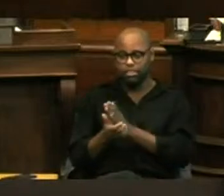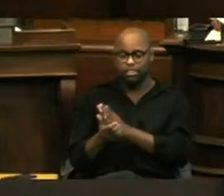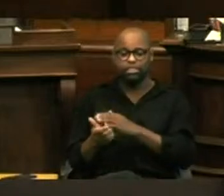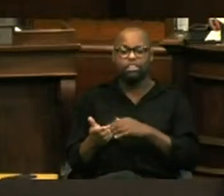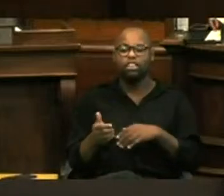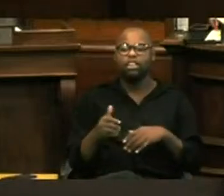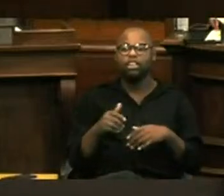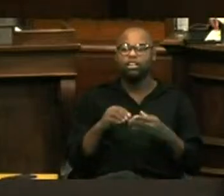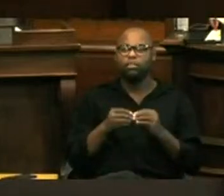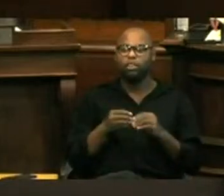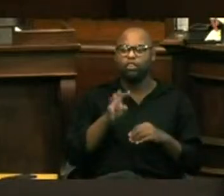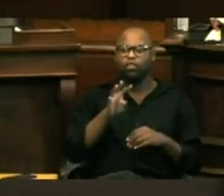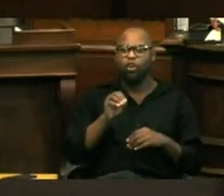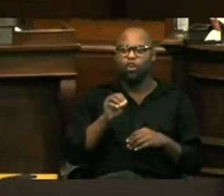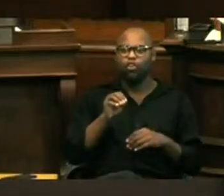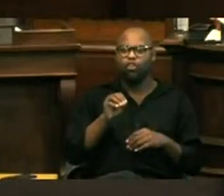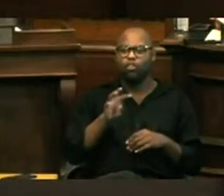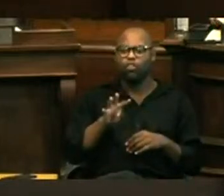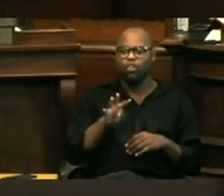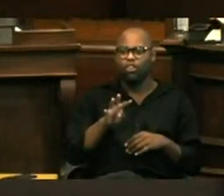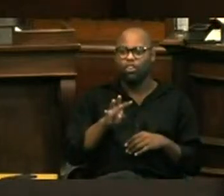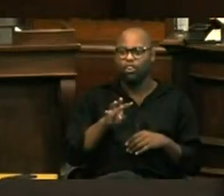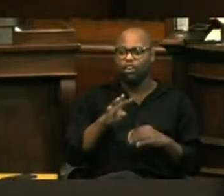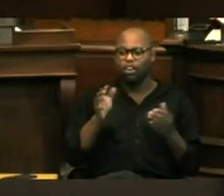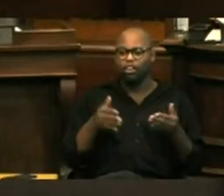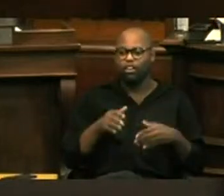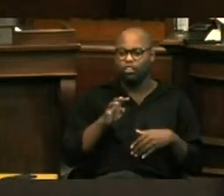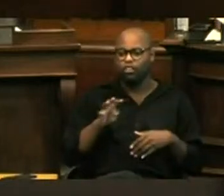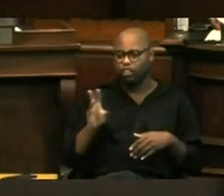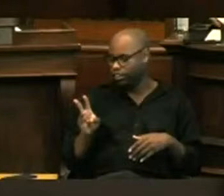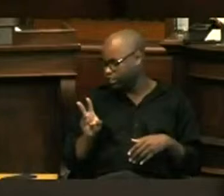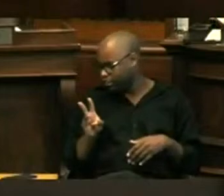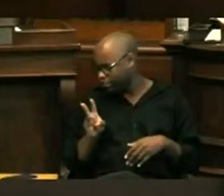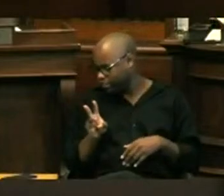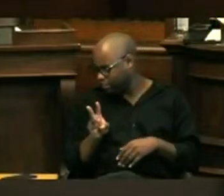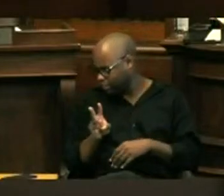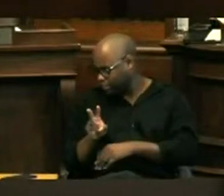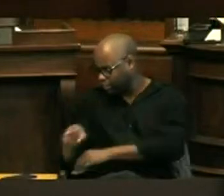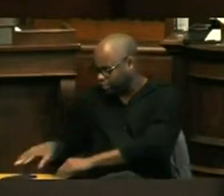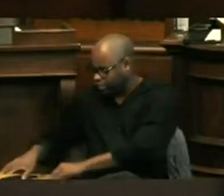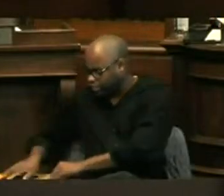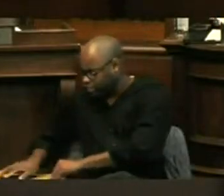and also disclosure of interest. I have an amendment in